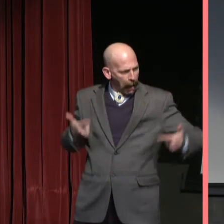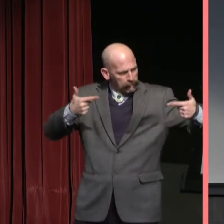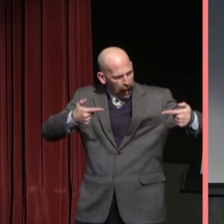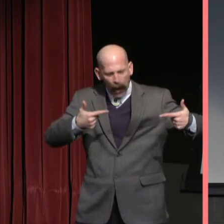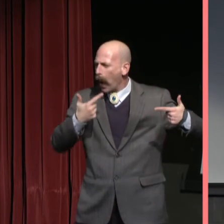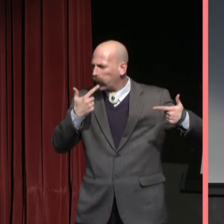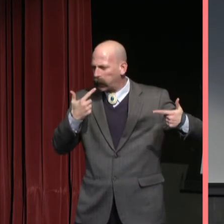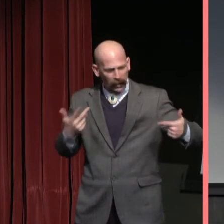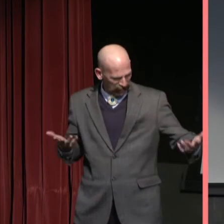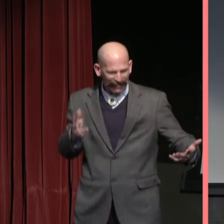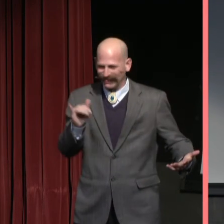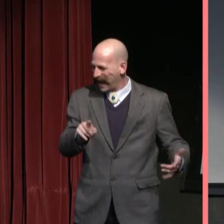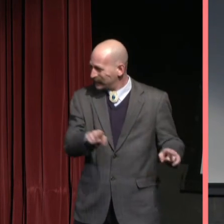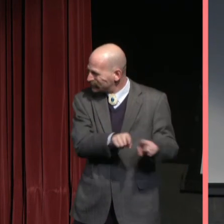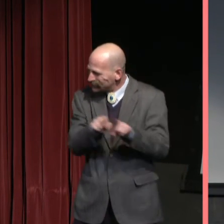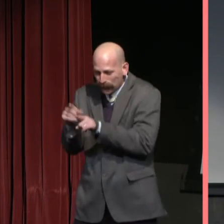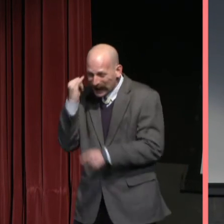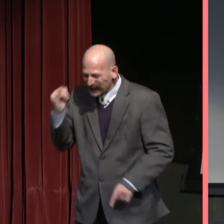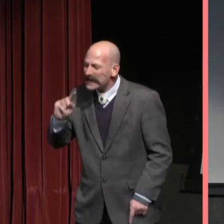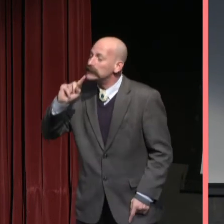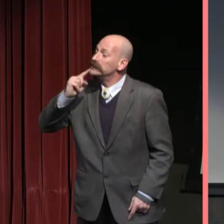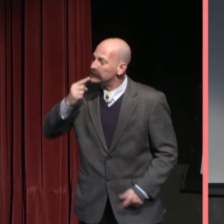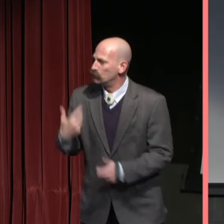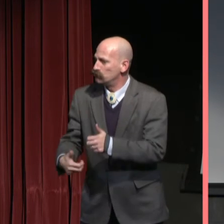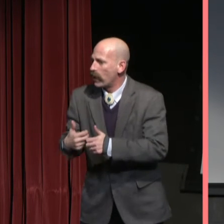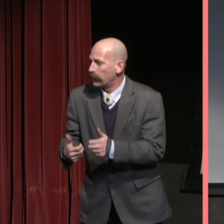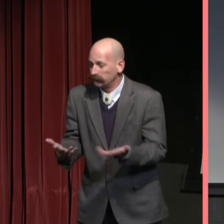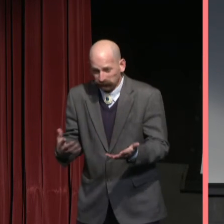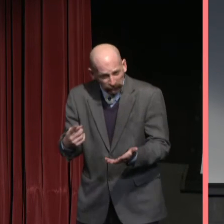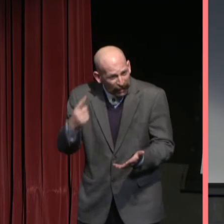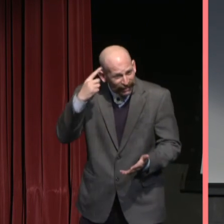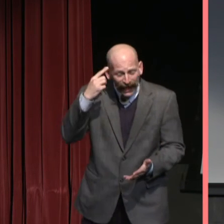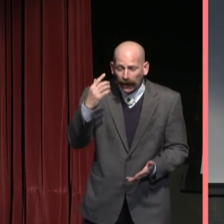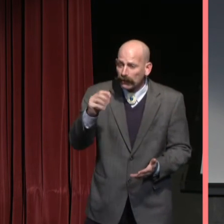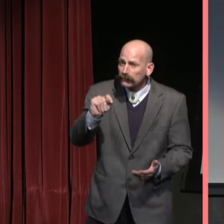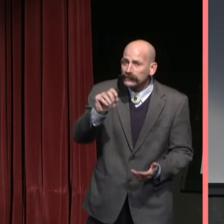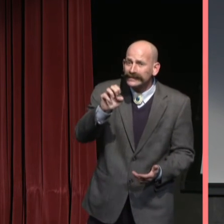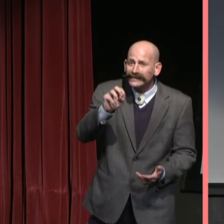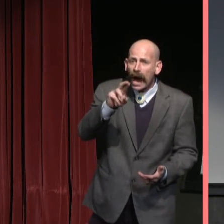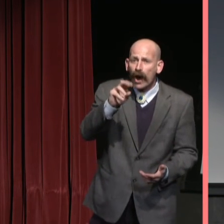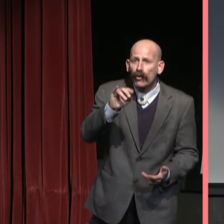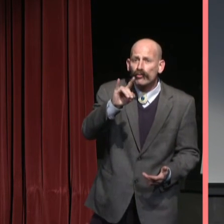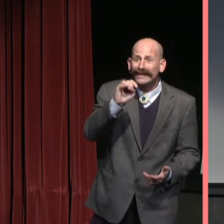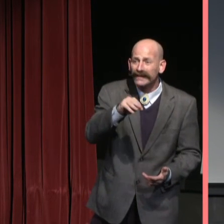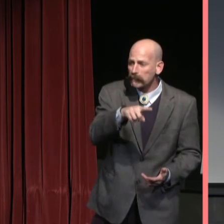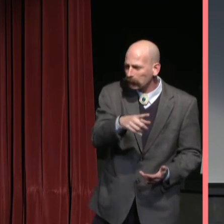Some people call this a more serious problem than terrorism. Wars are going to happen because of climate change.